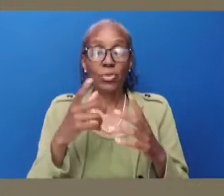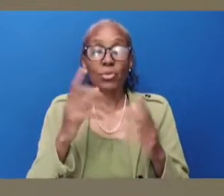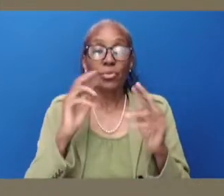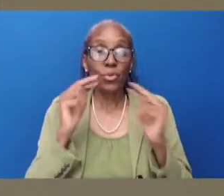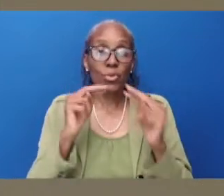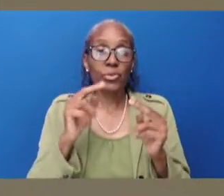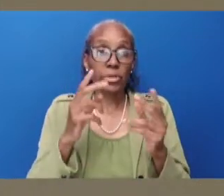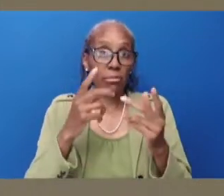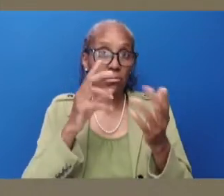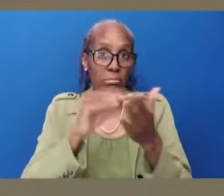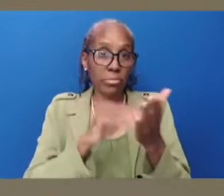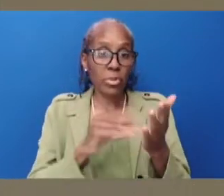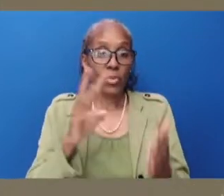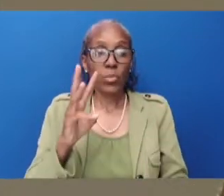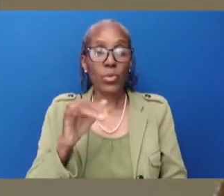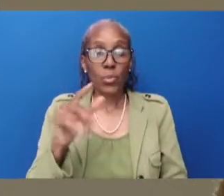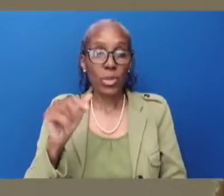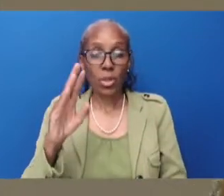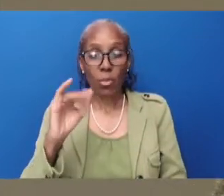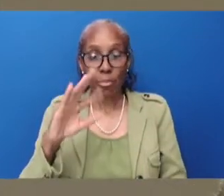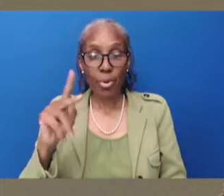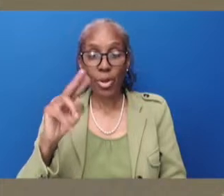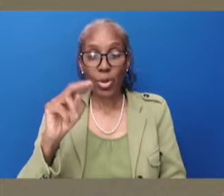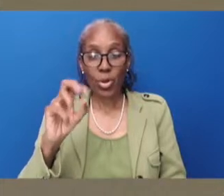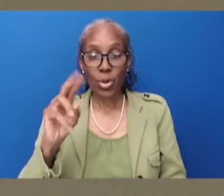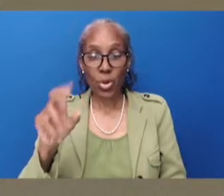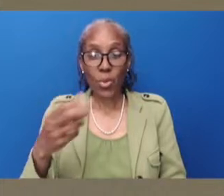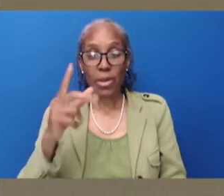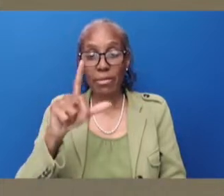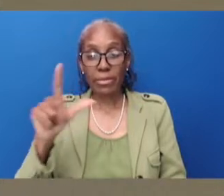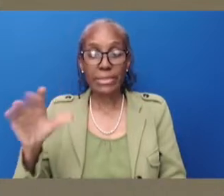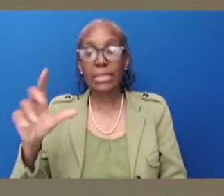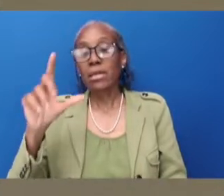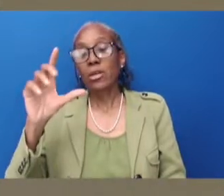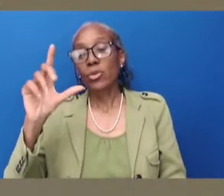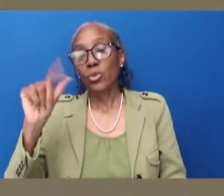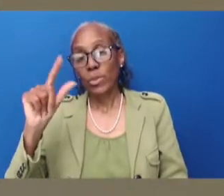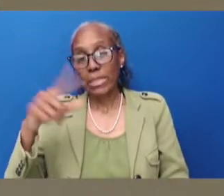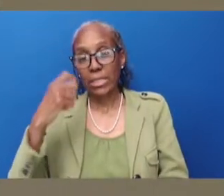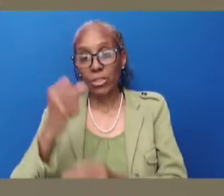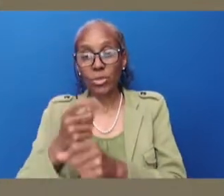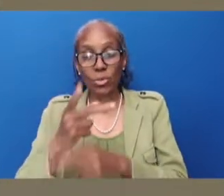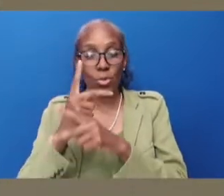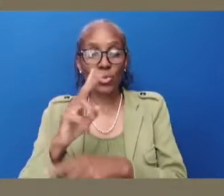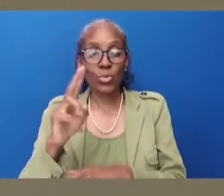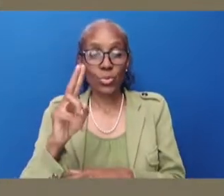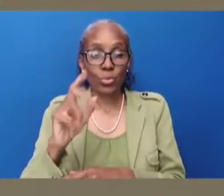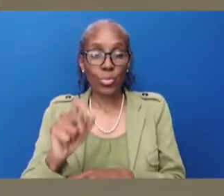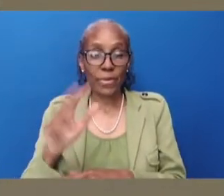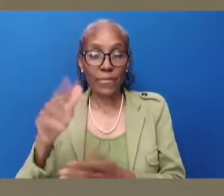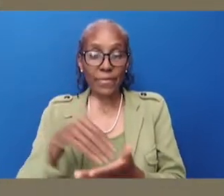AUTHORIZING THE COUNTY MANAGER TO NEGOTIATE AND EXECUTE AN